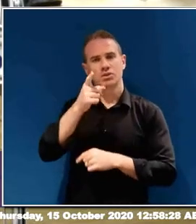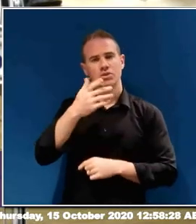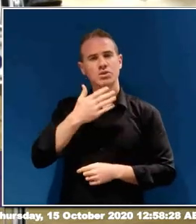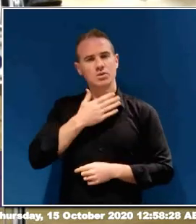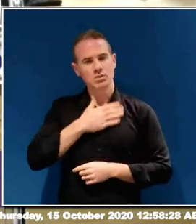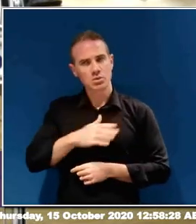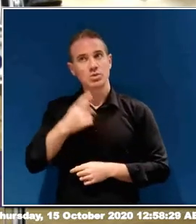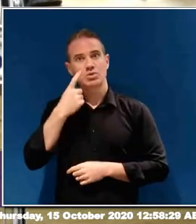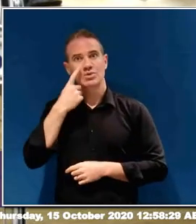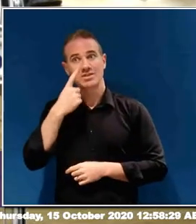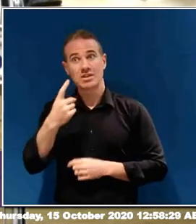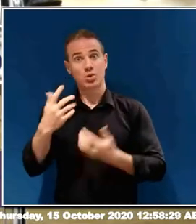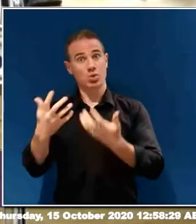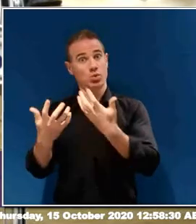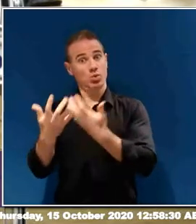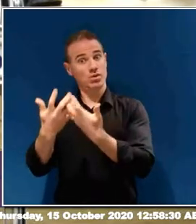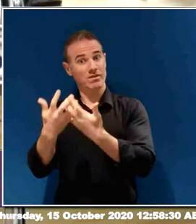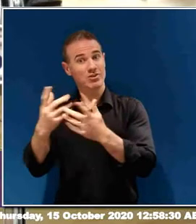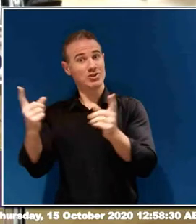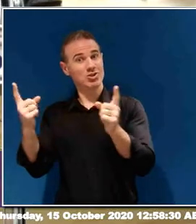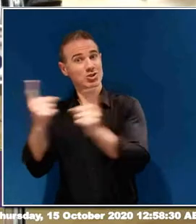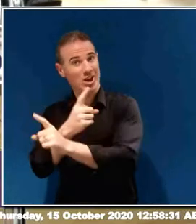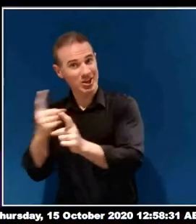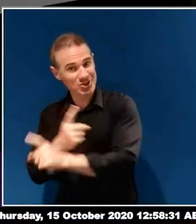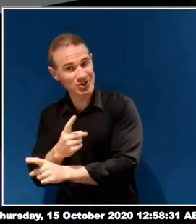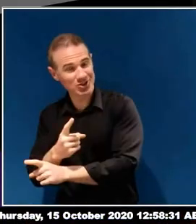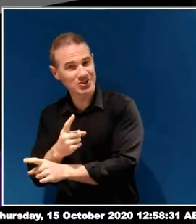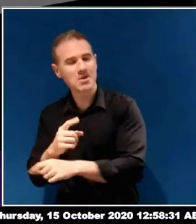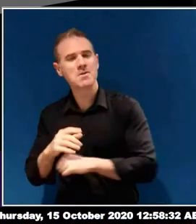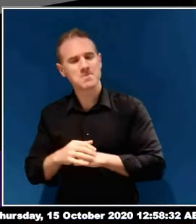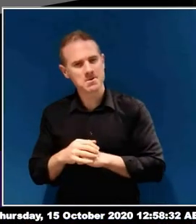and I want to take you to the last part of that paragraph. You say: